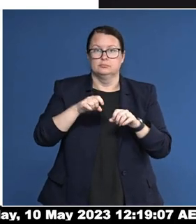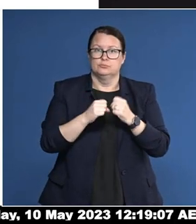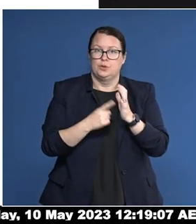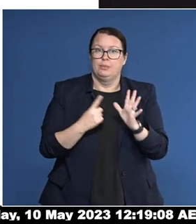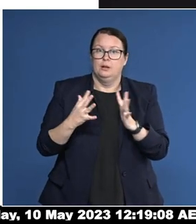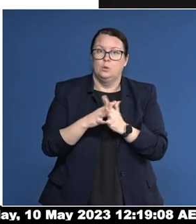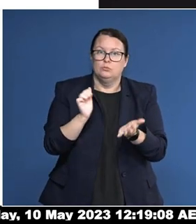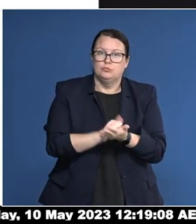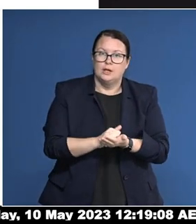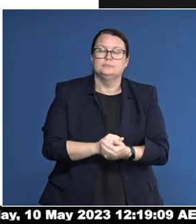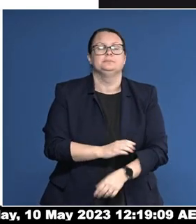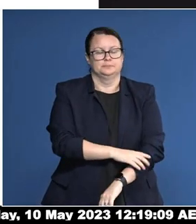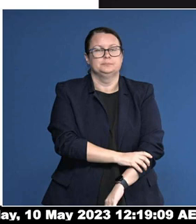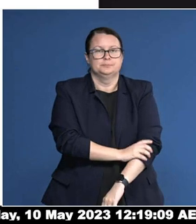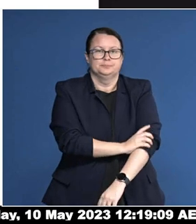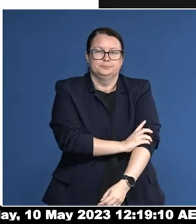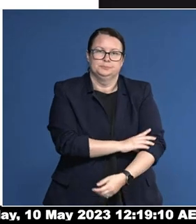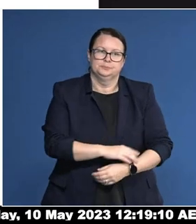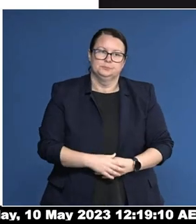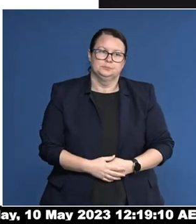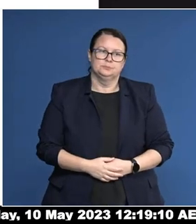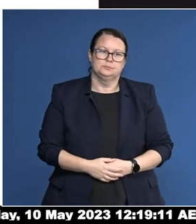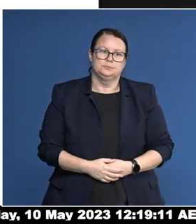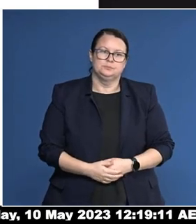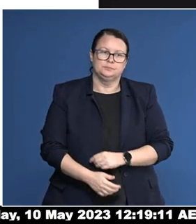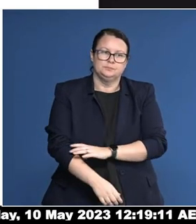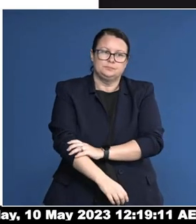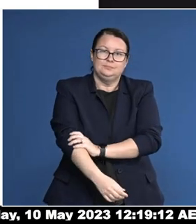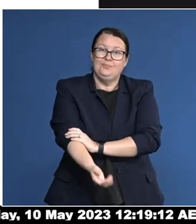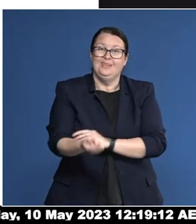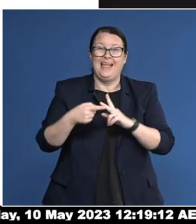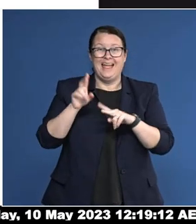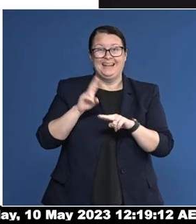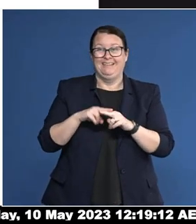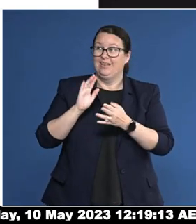Yes. MS EASTMAN: And it's likely if the parent doesn't have that capacity, then